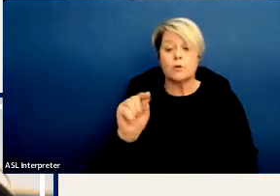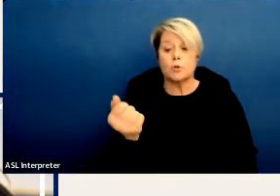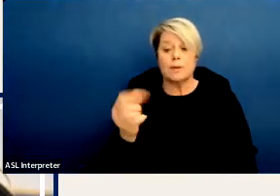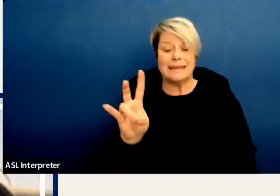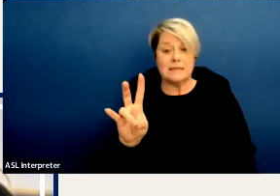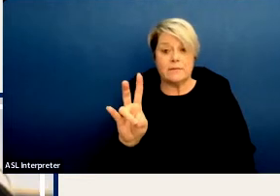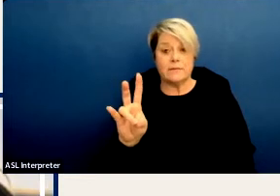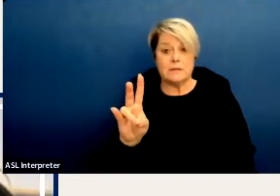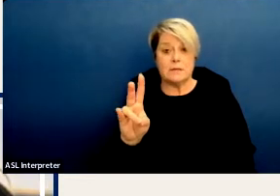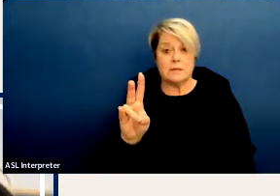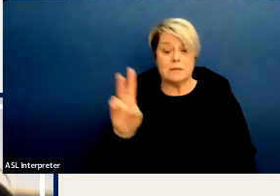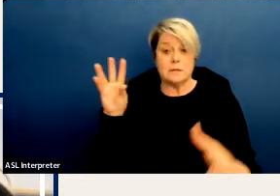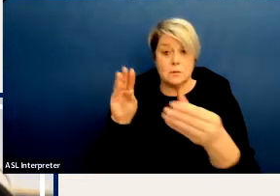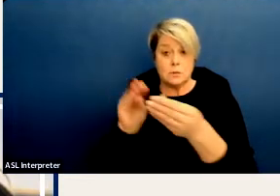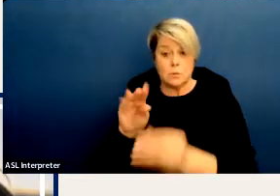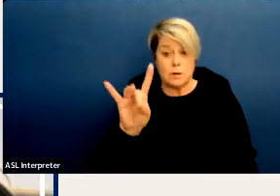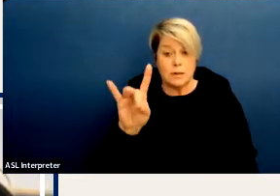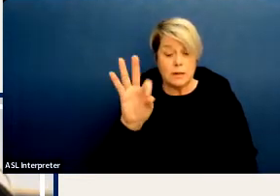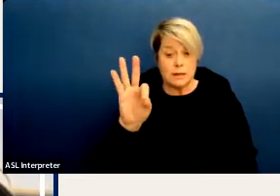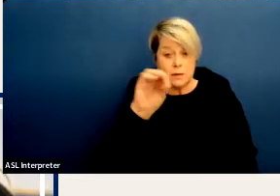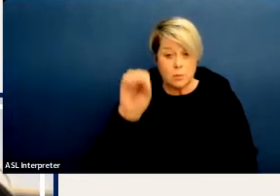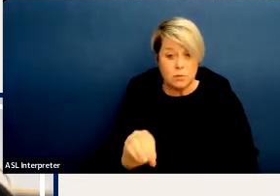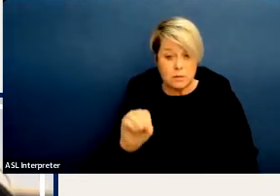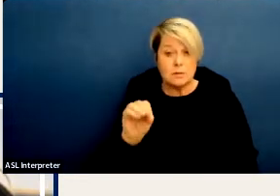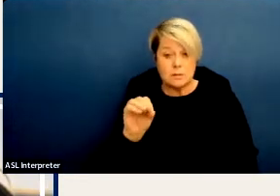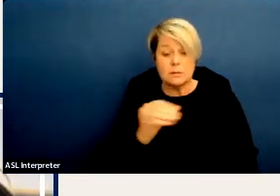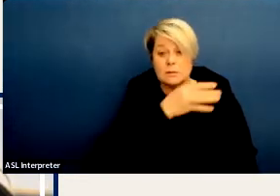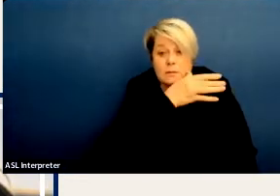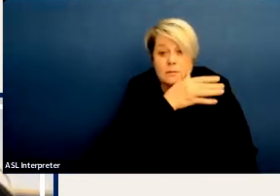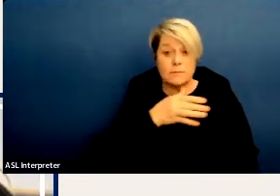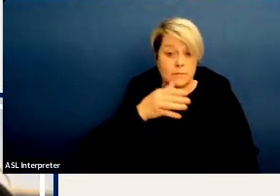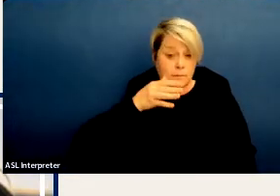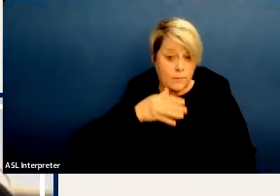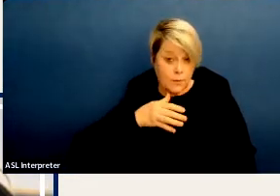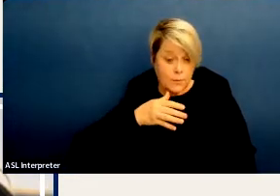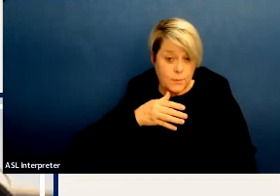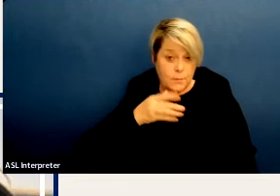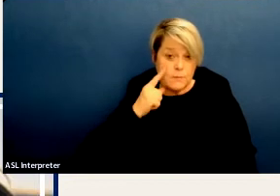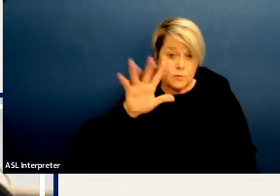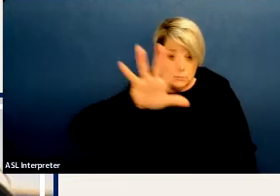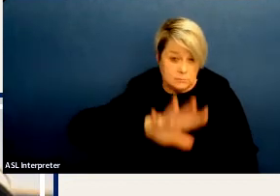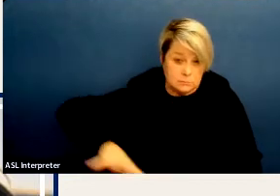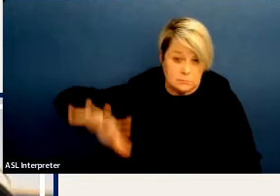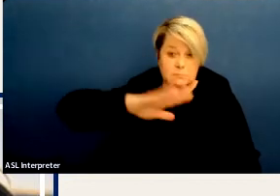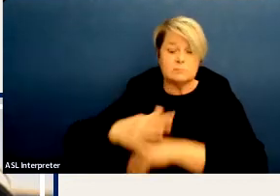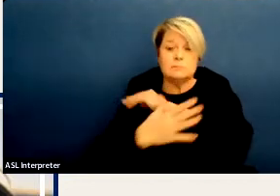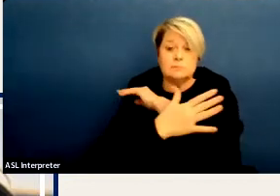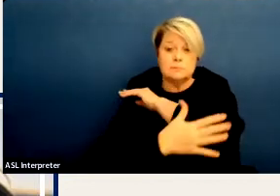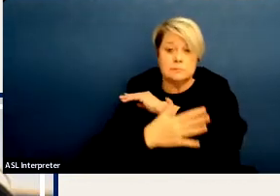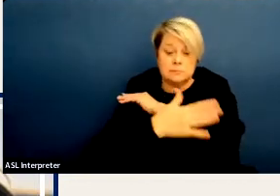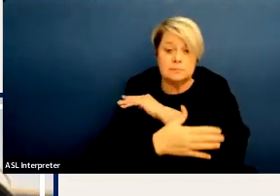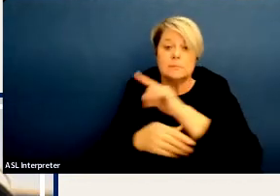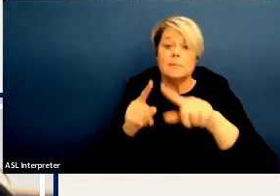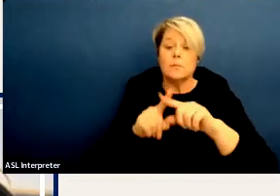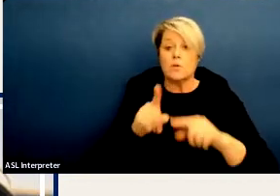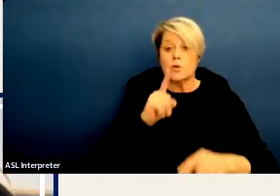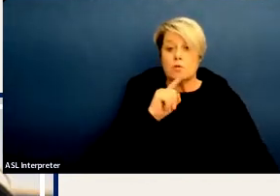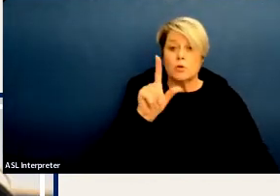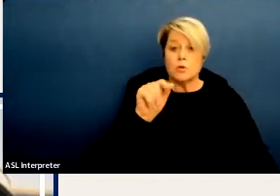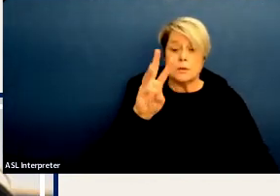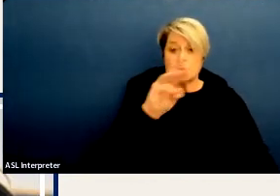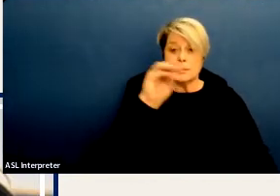sustainable communities and so forth. Small farms in